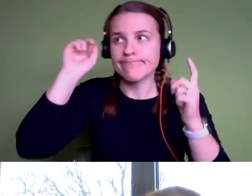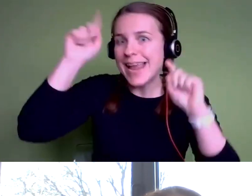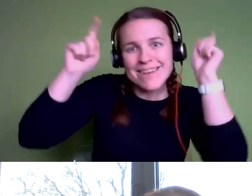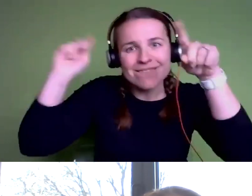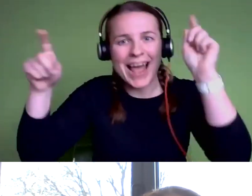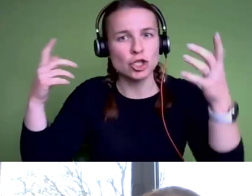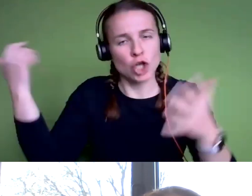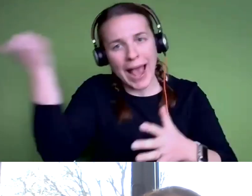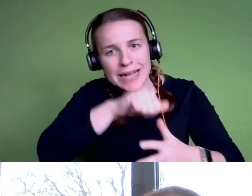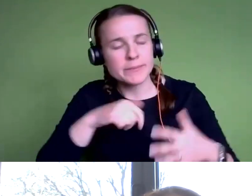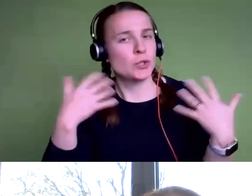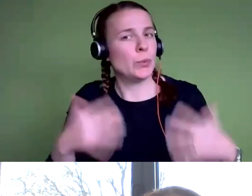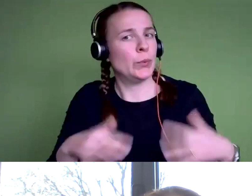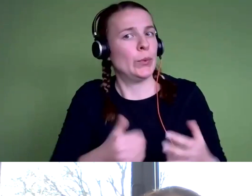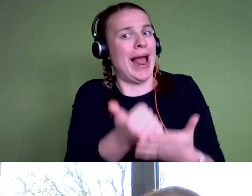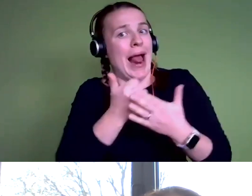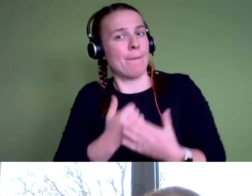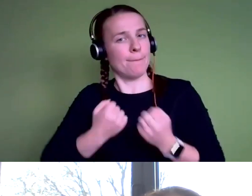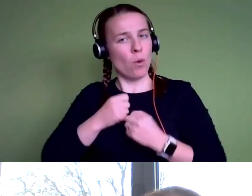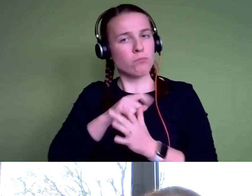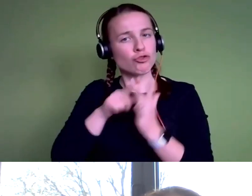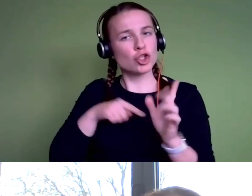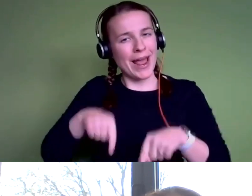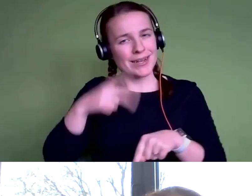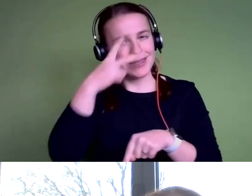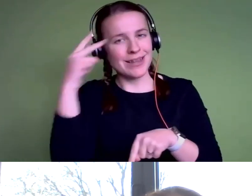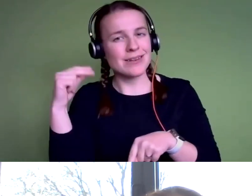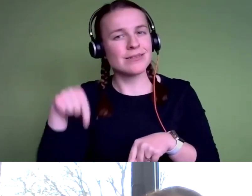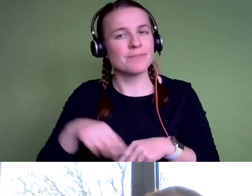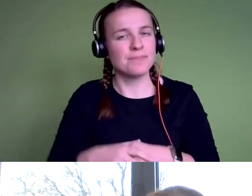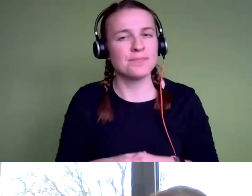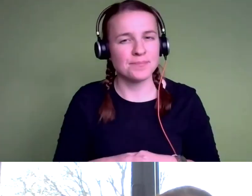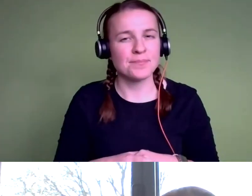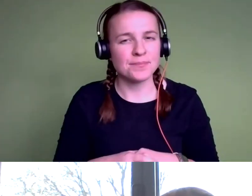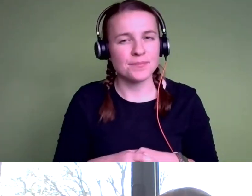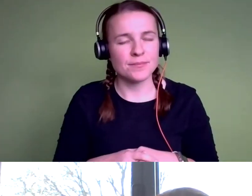bring a invaluable amount of wealth and expertise,